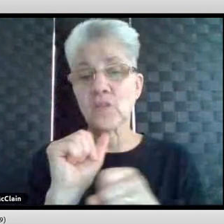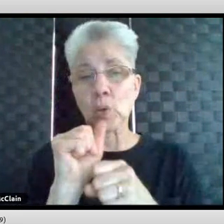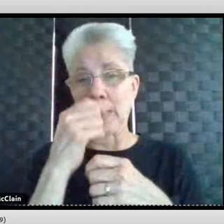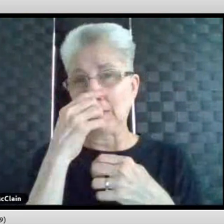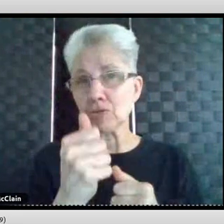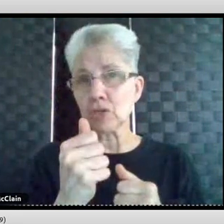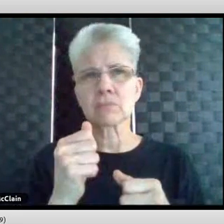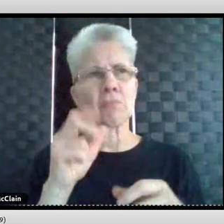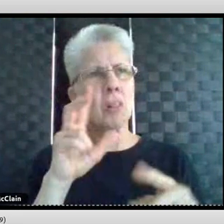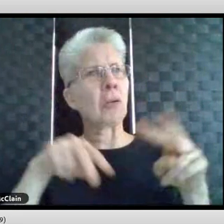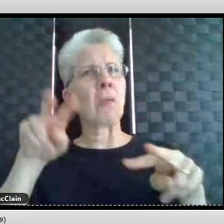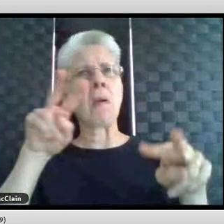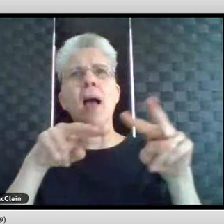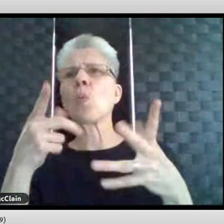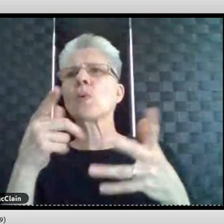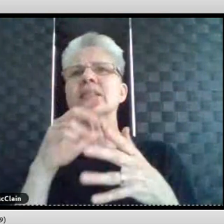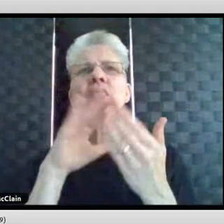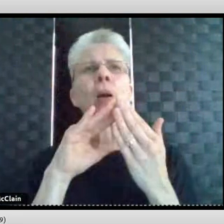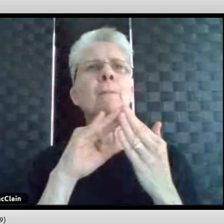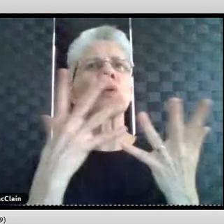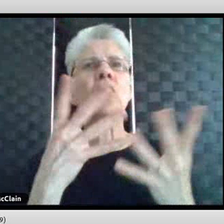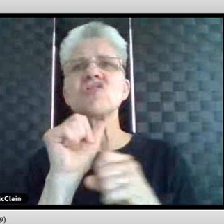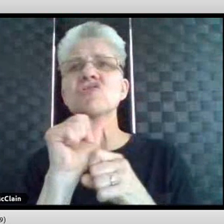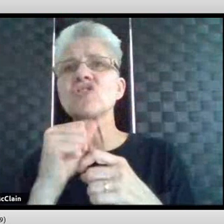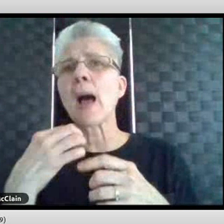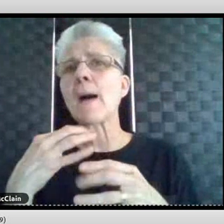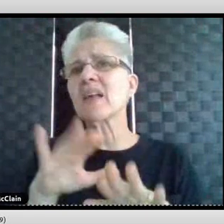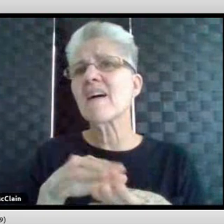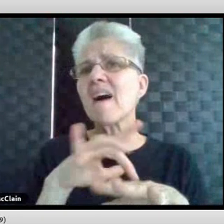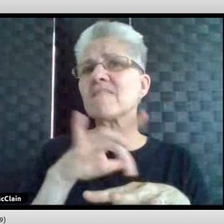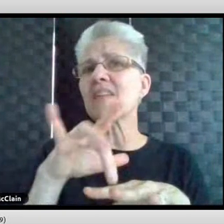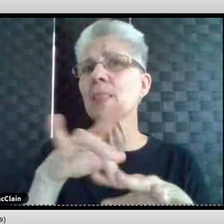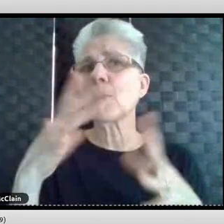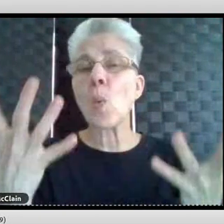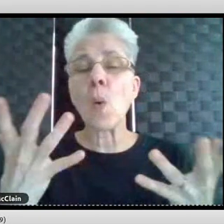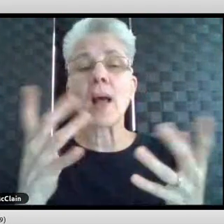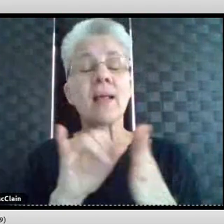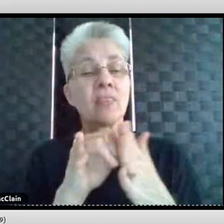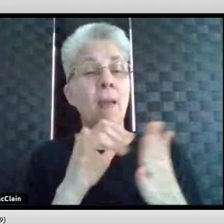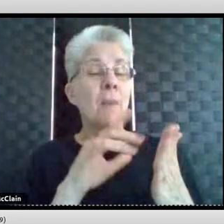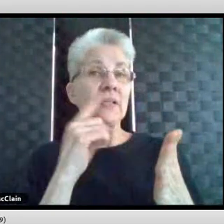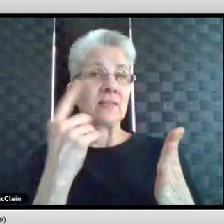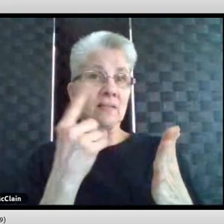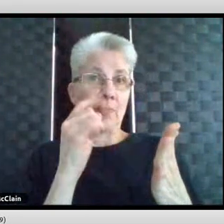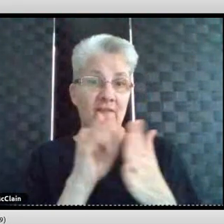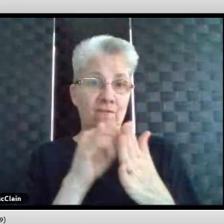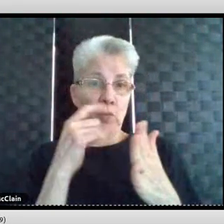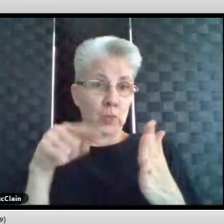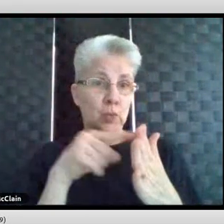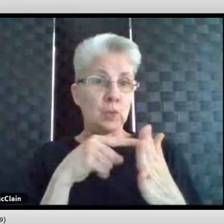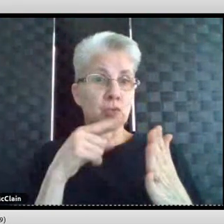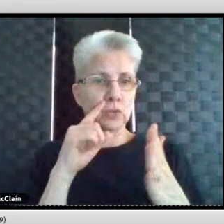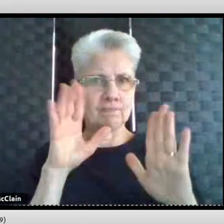Well, look around. What's in your community? What jobs are available in your community? And that might be something to start targeting a little bit.